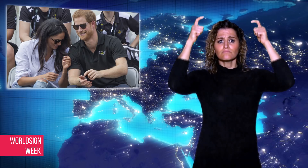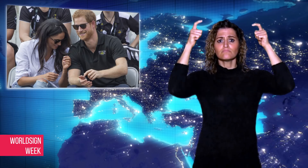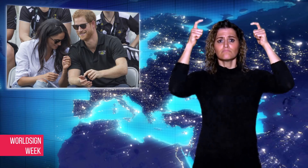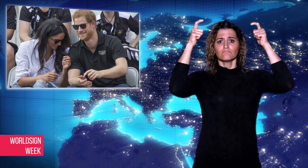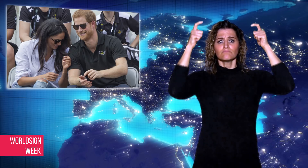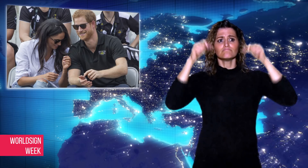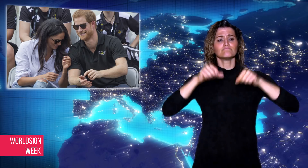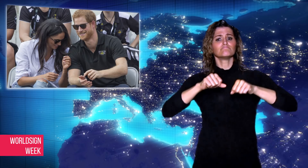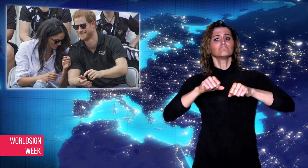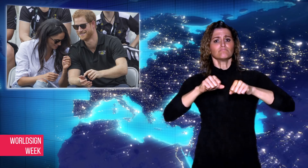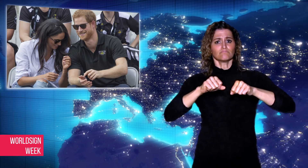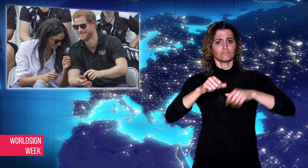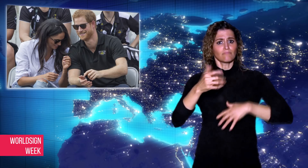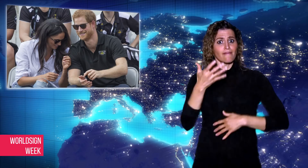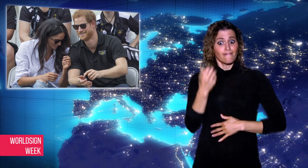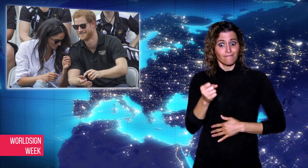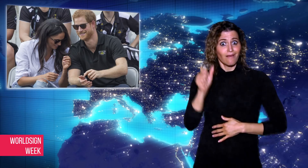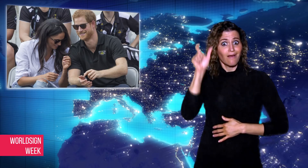throne so there is considerably less